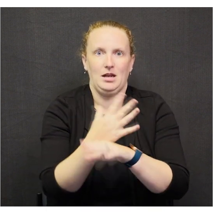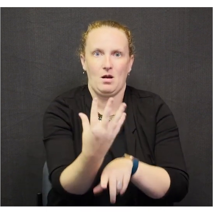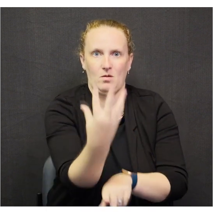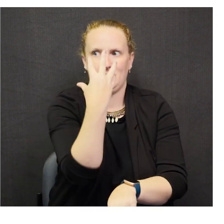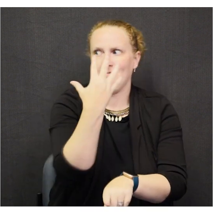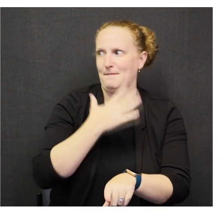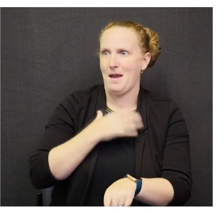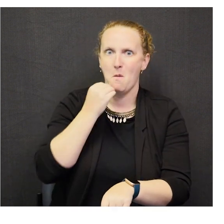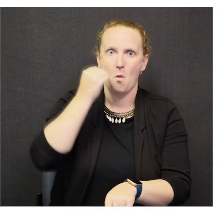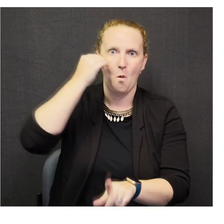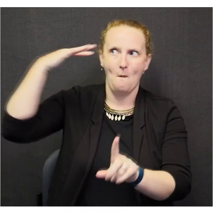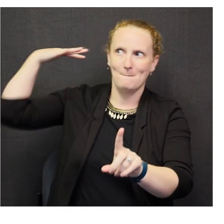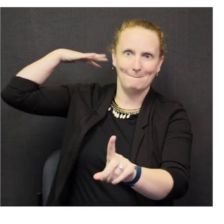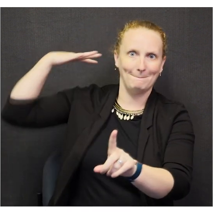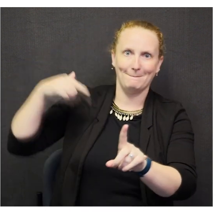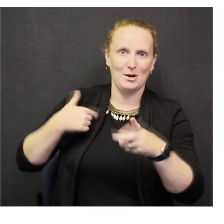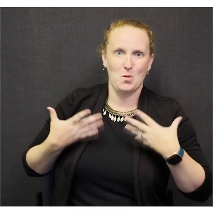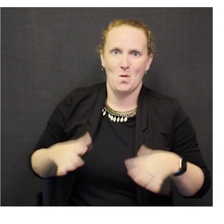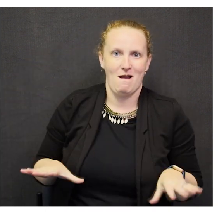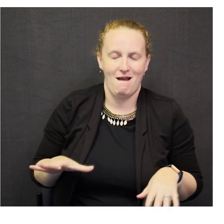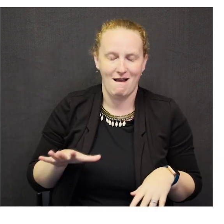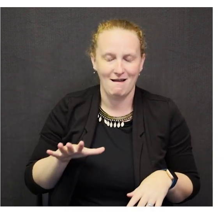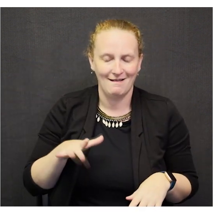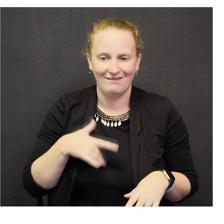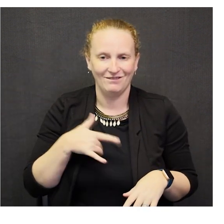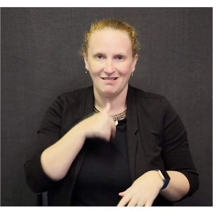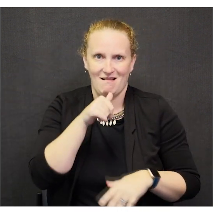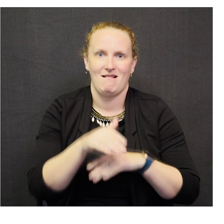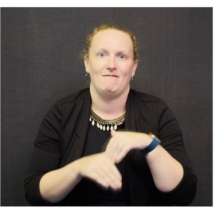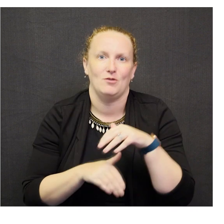Others have said I don't really feel comfortable with the video visit looking into my home.